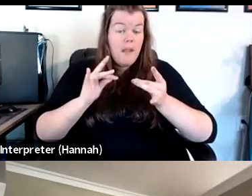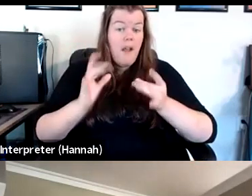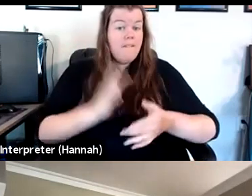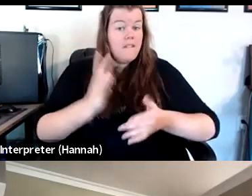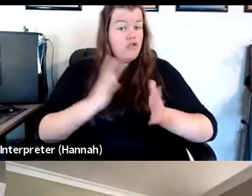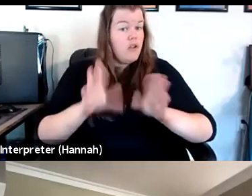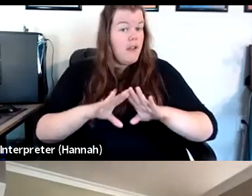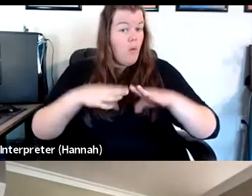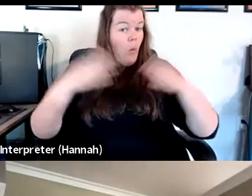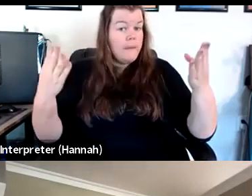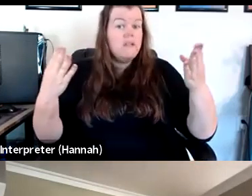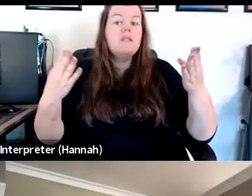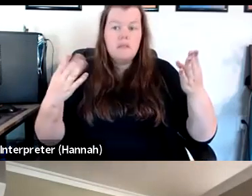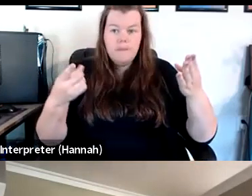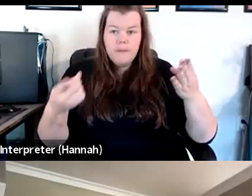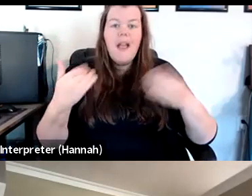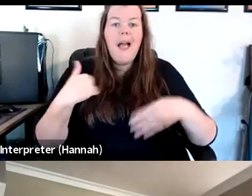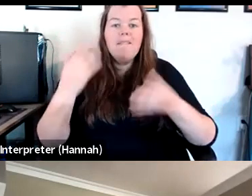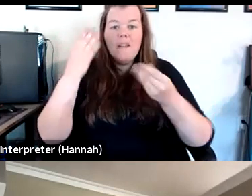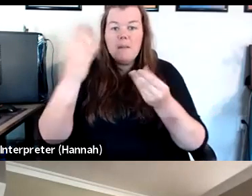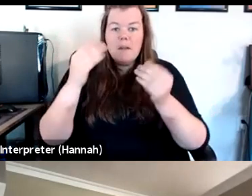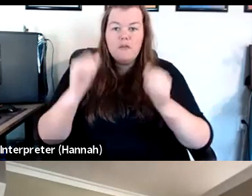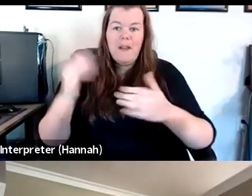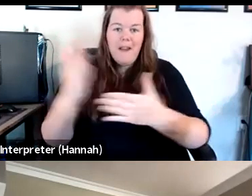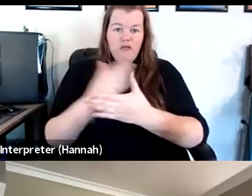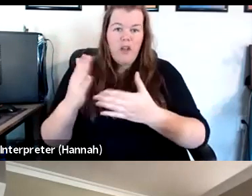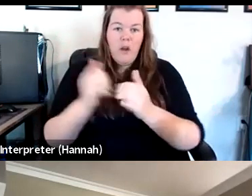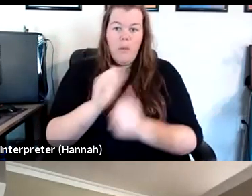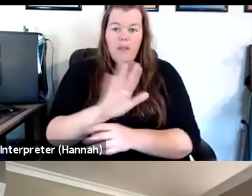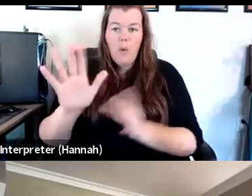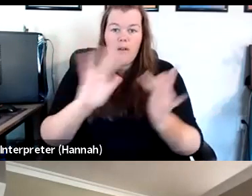some information that you can share out to your networks so that way um anybody you know would